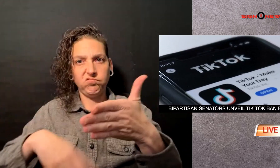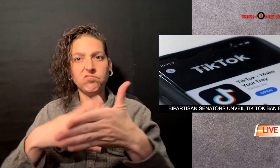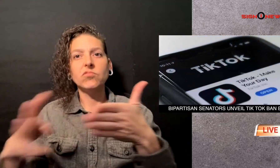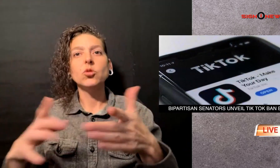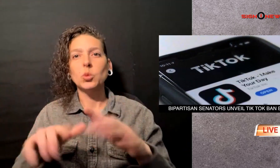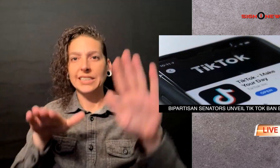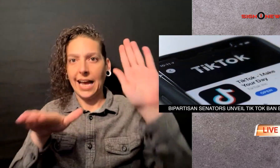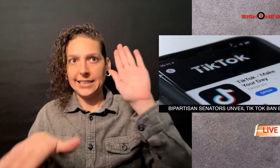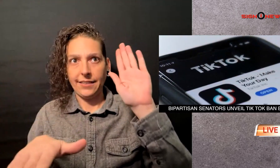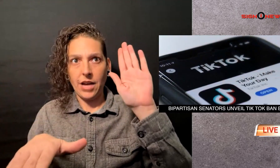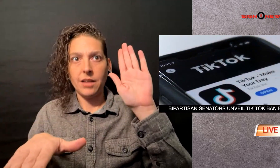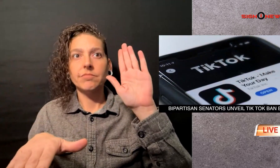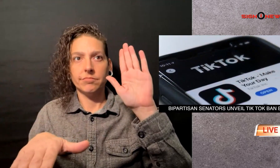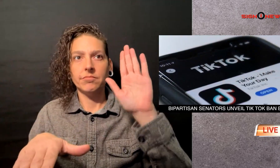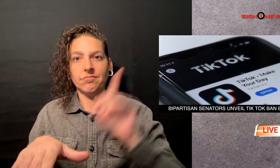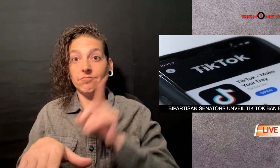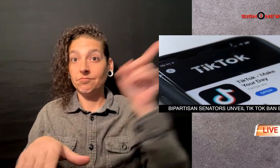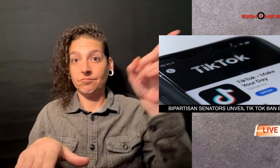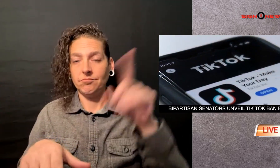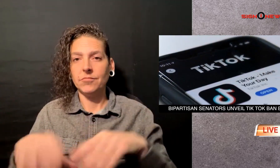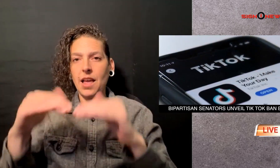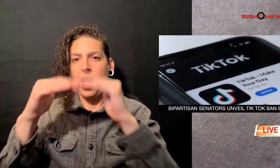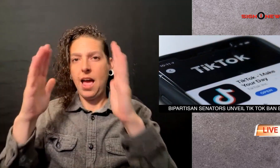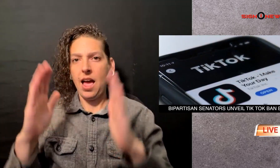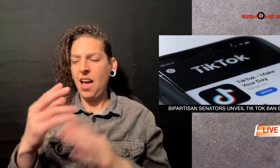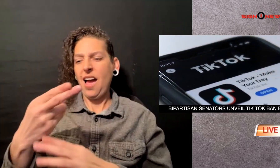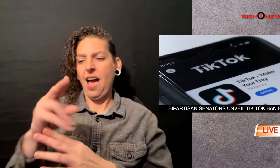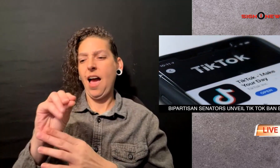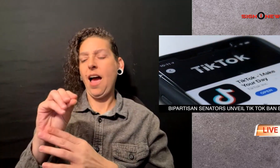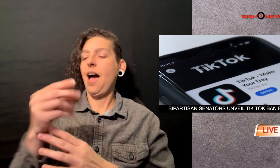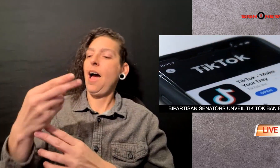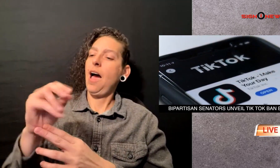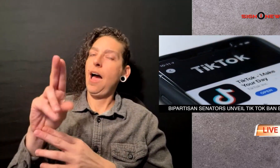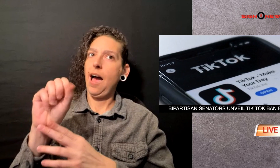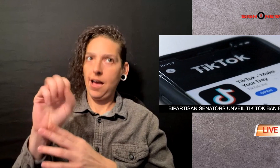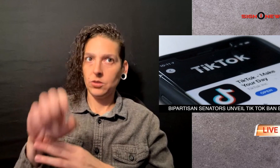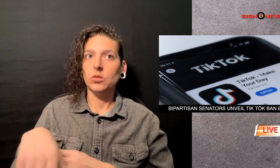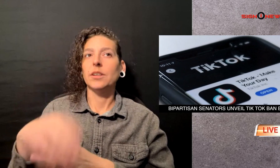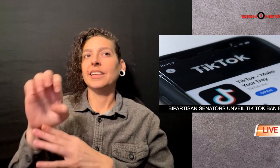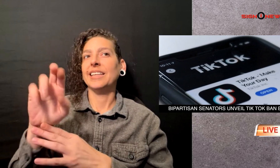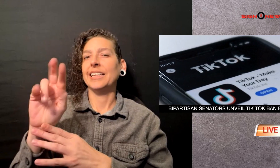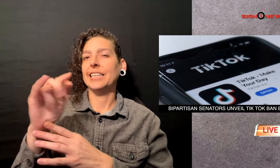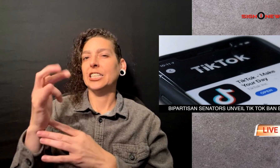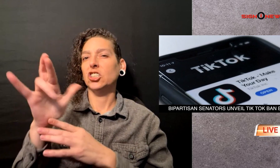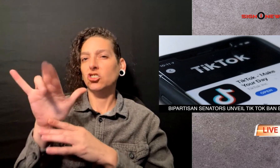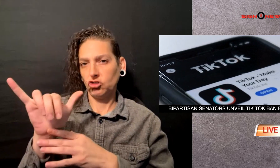to testify at a house energy and commerce committee later this month